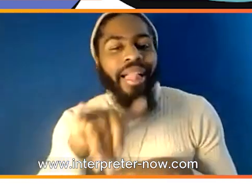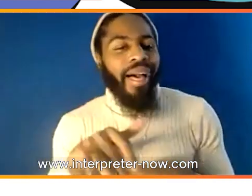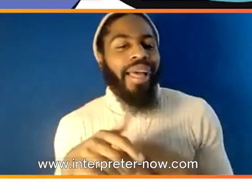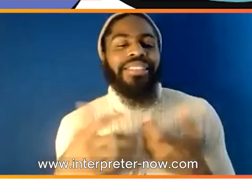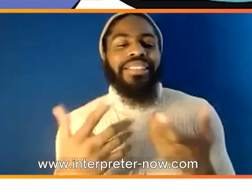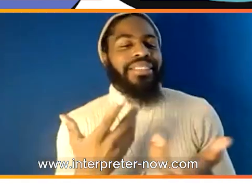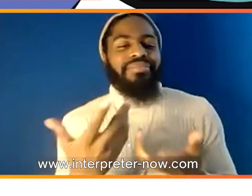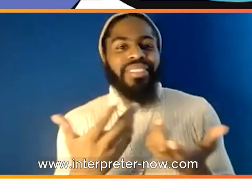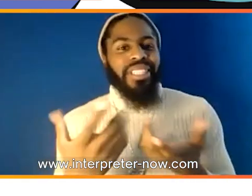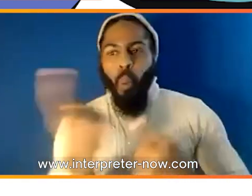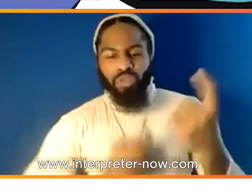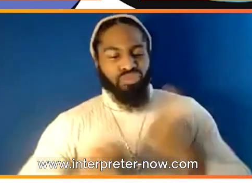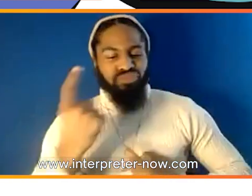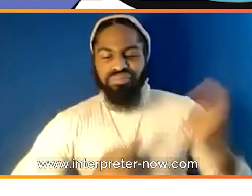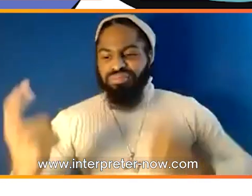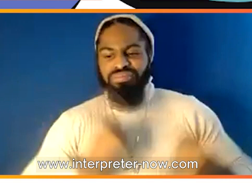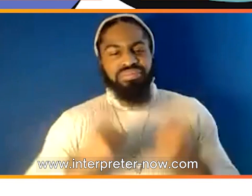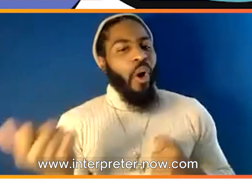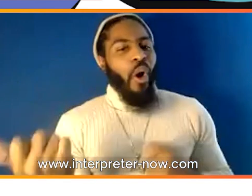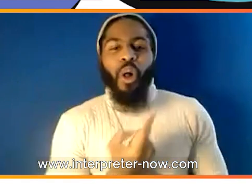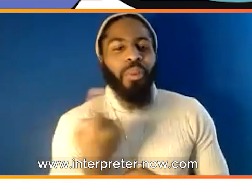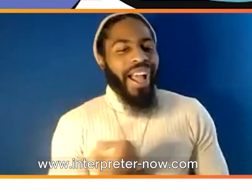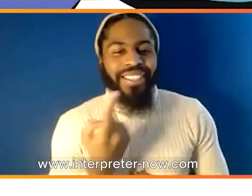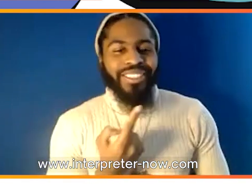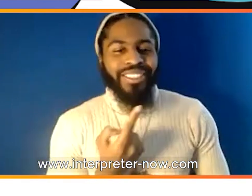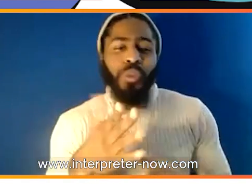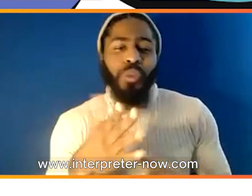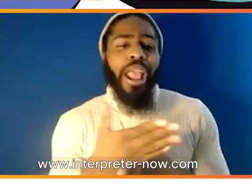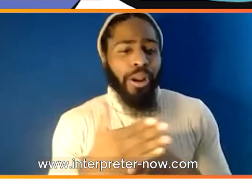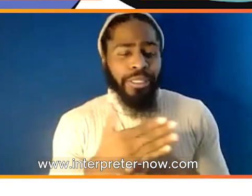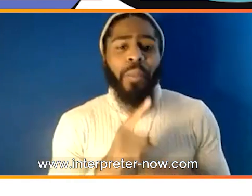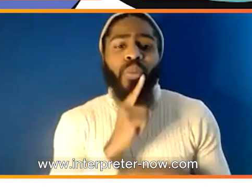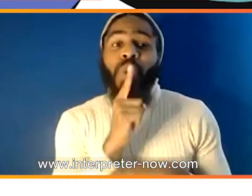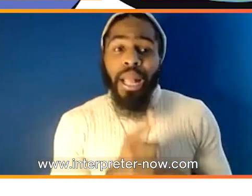allies. We get questions all the time. I get questions all the time about this, and I think